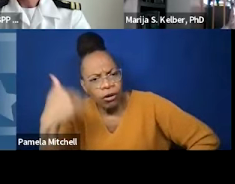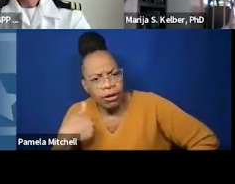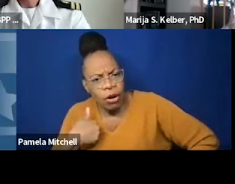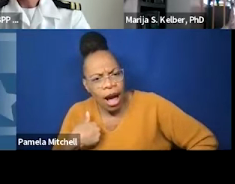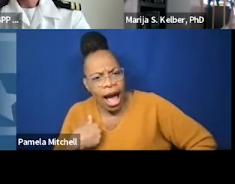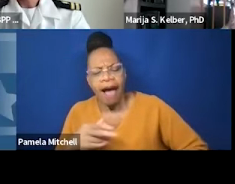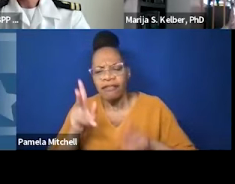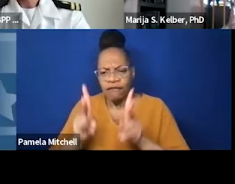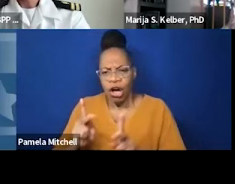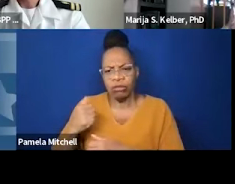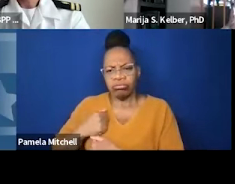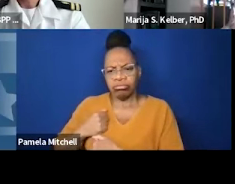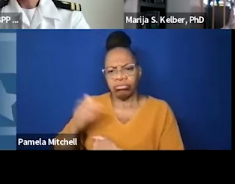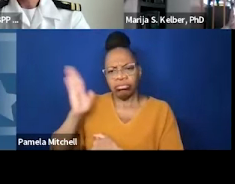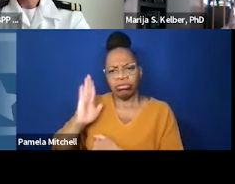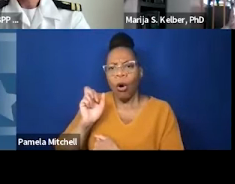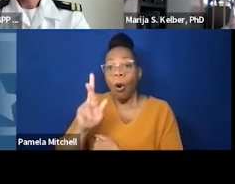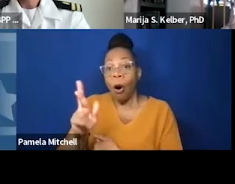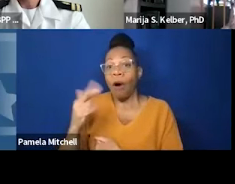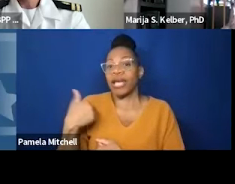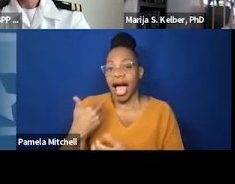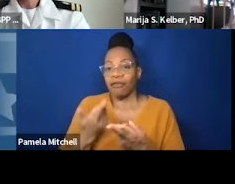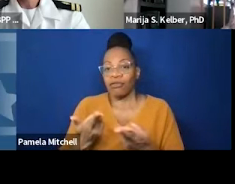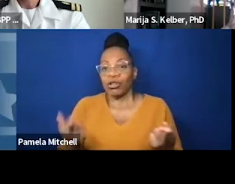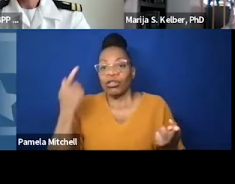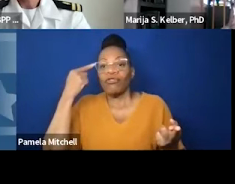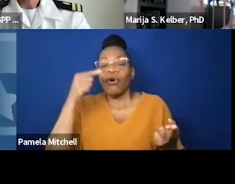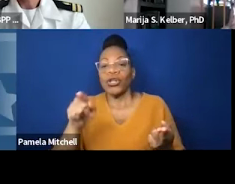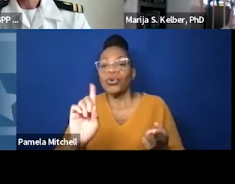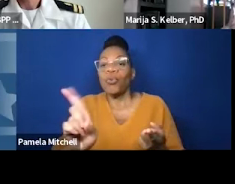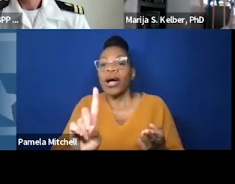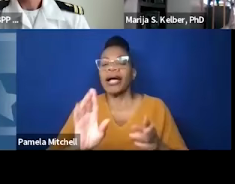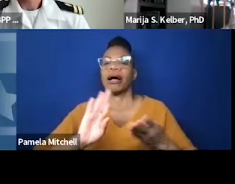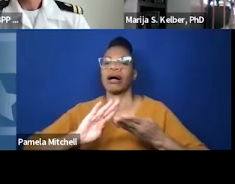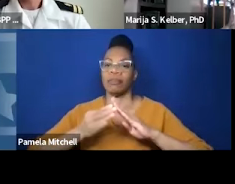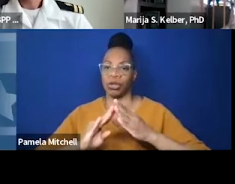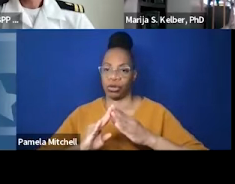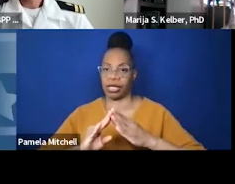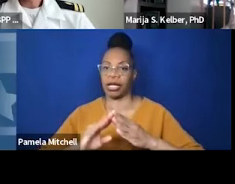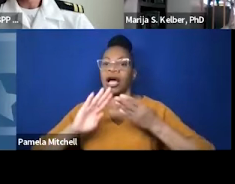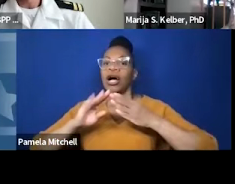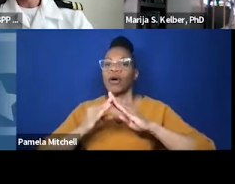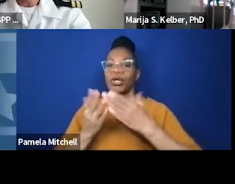or, "There are resources here for you in the community." Community correction settings.